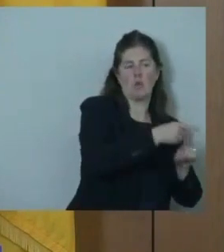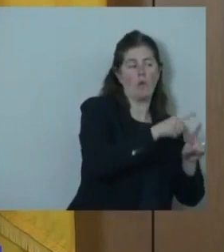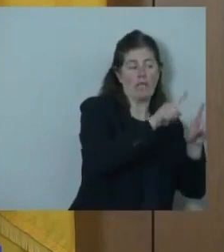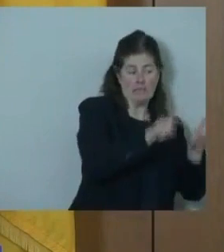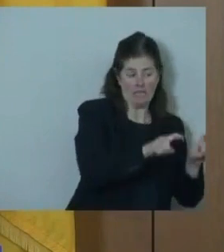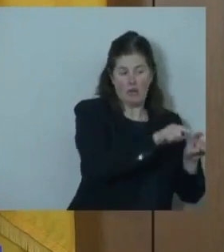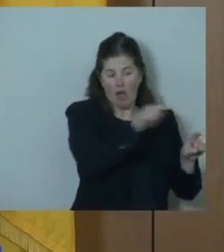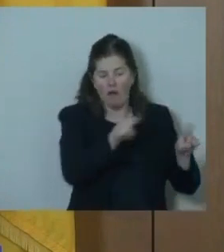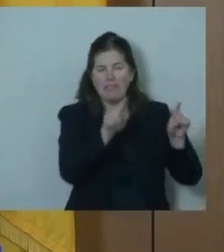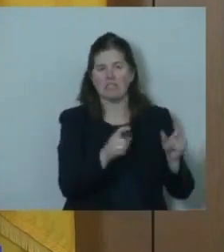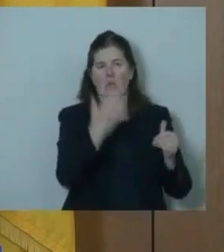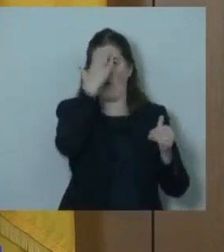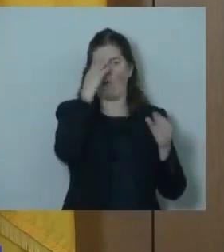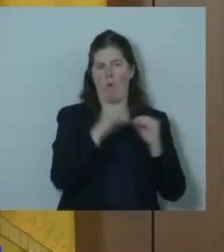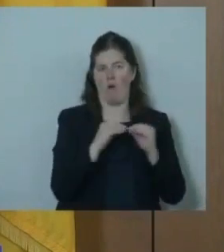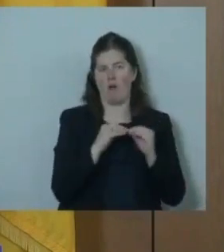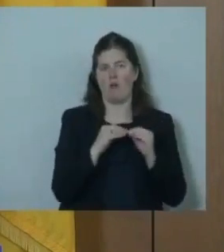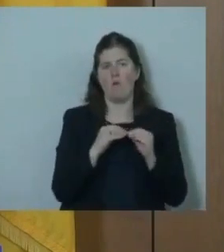NO ONE KNOWS WHO WAS WHO.